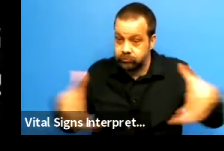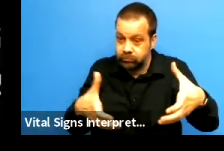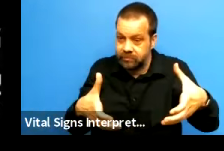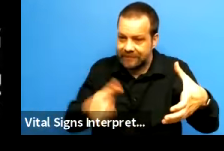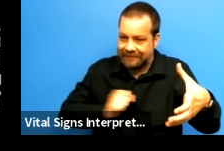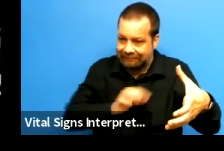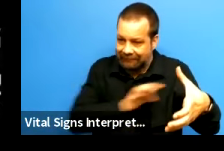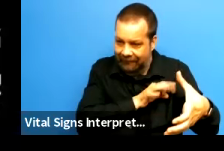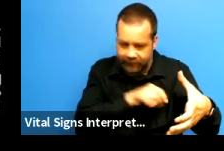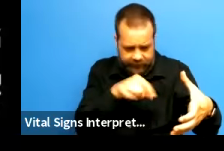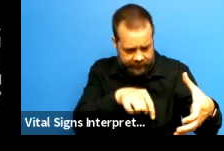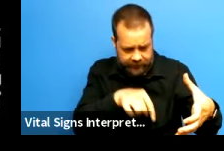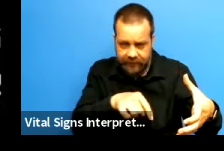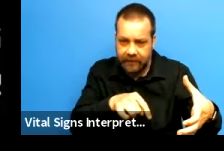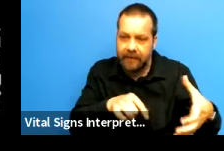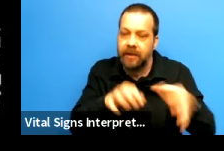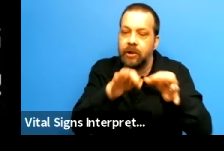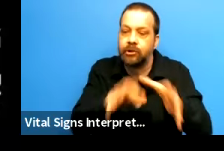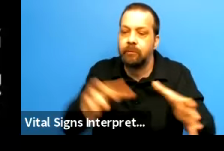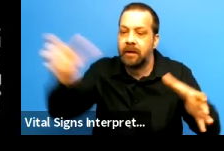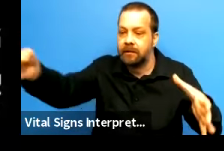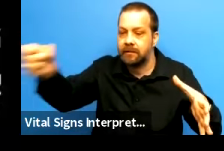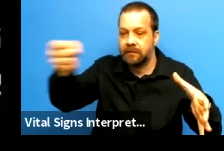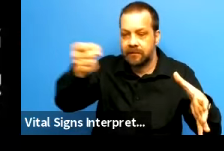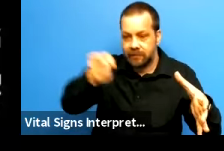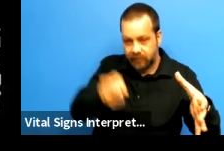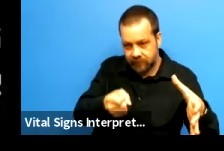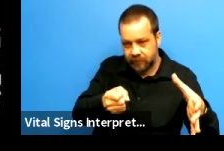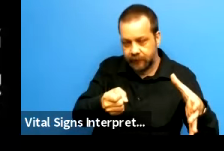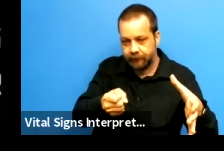Ensuring that they have access to clear masks for people